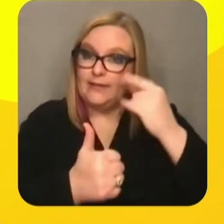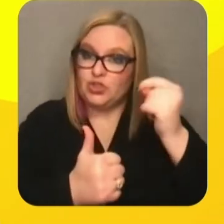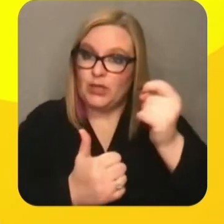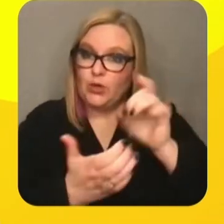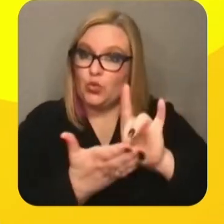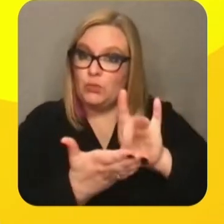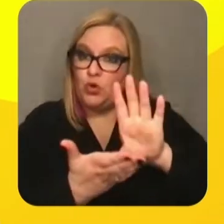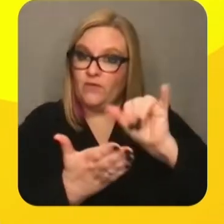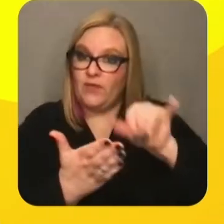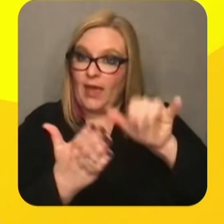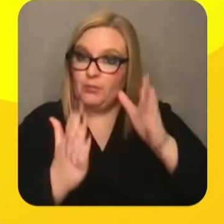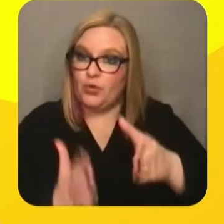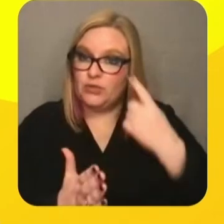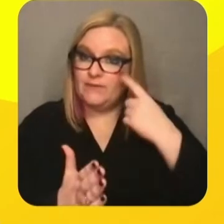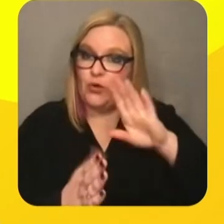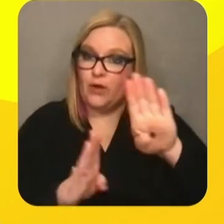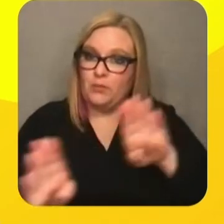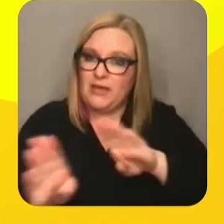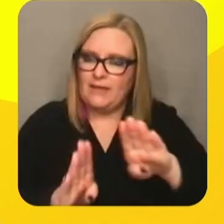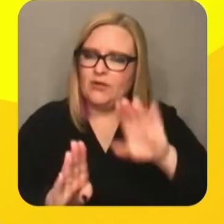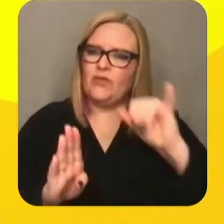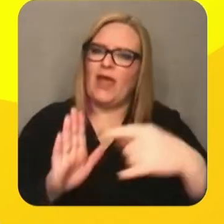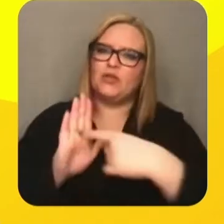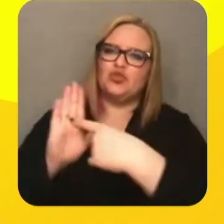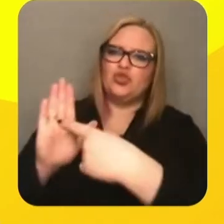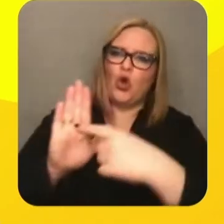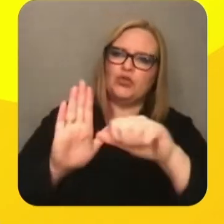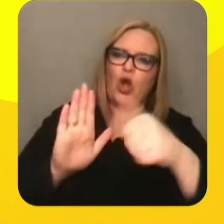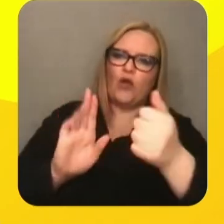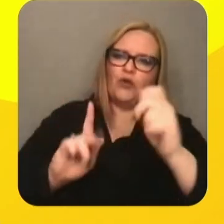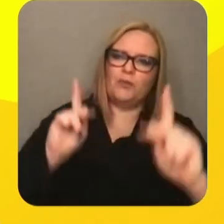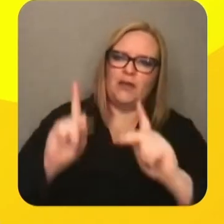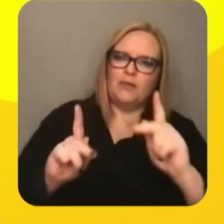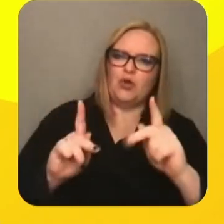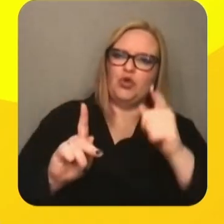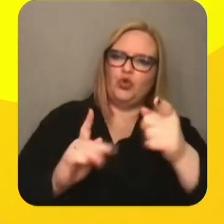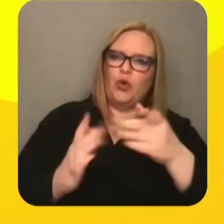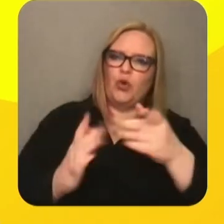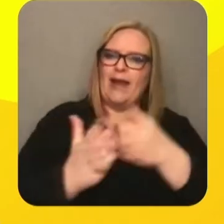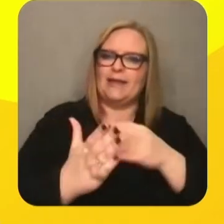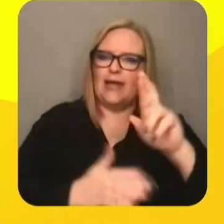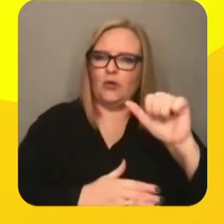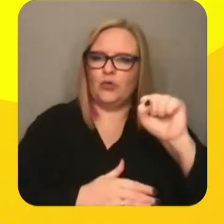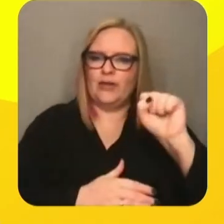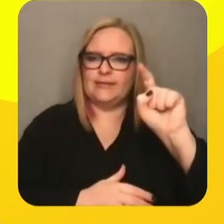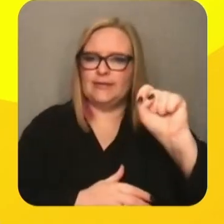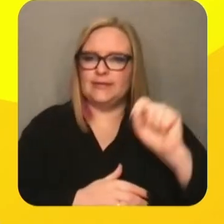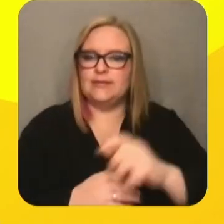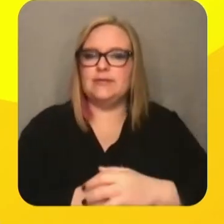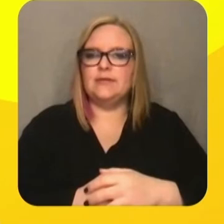that sends a signal to people that you're living in a space of being anti-racist. Those are the things that you need to do.